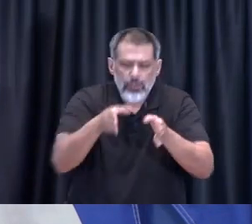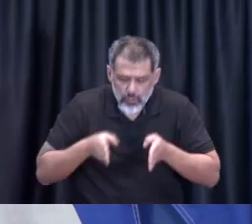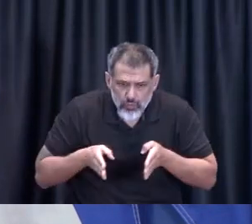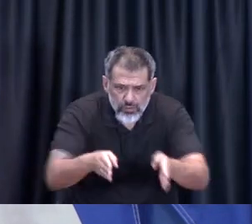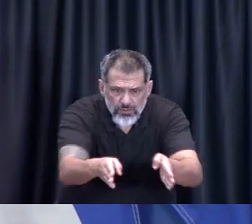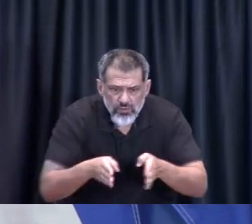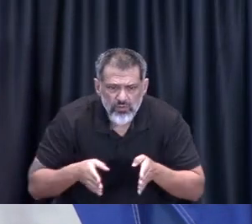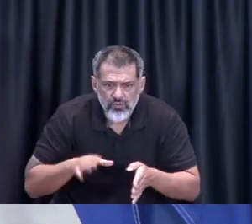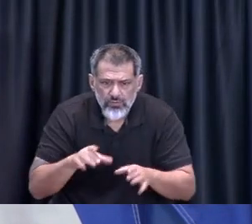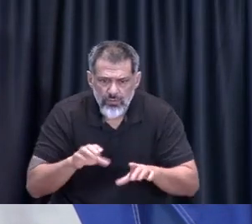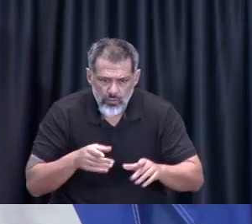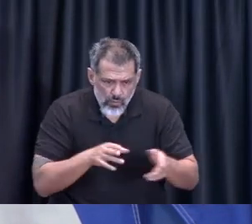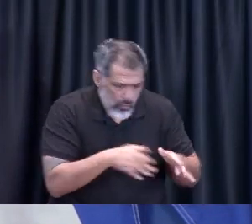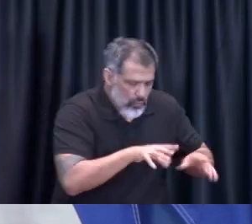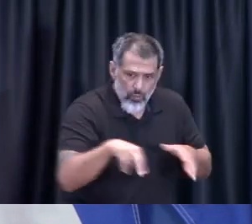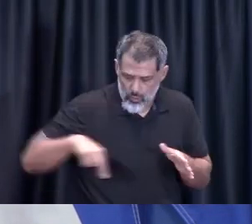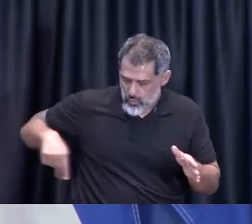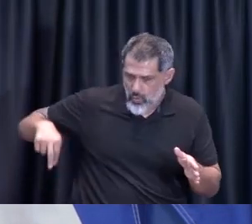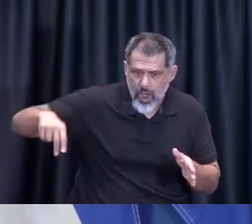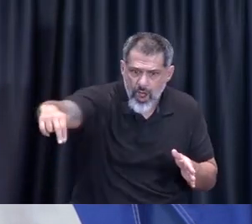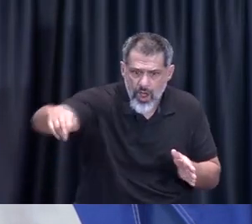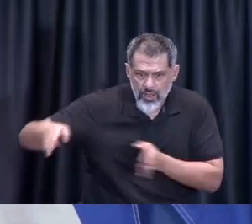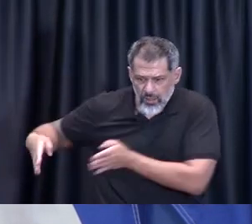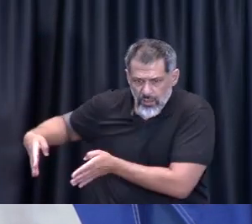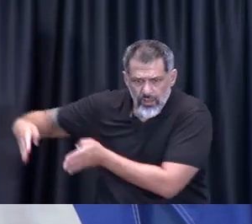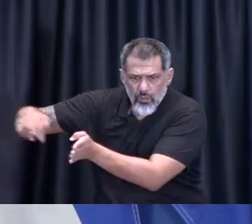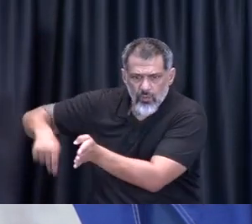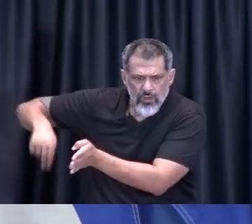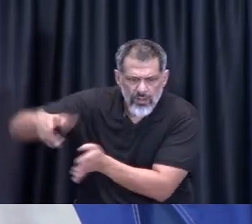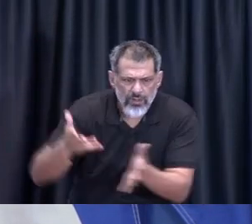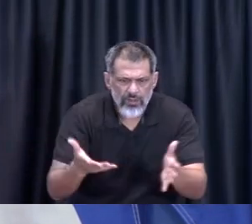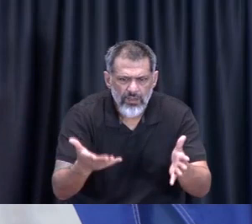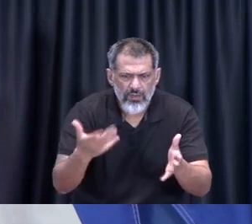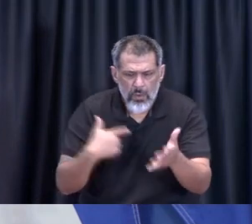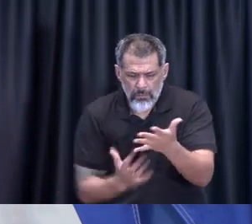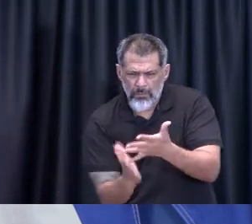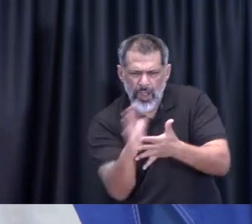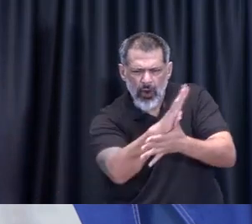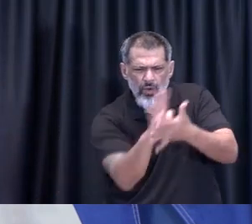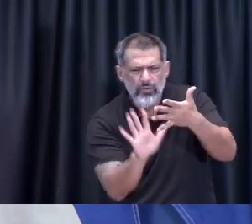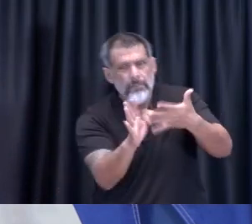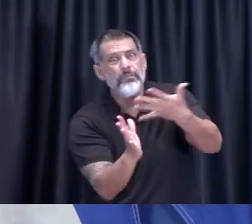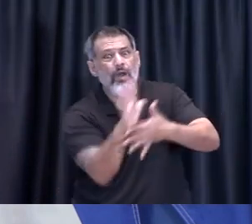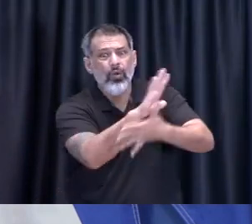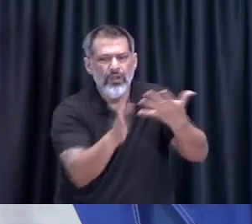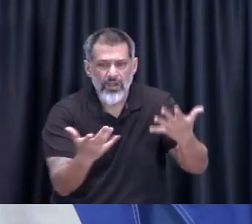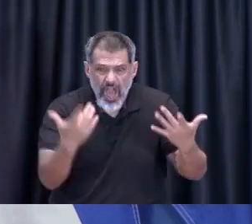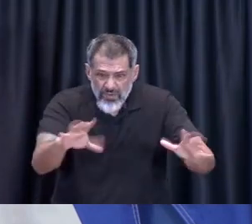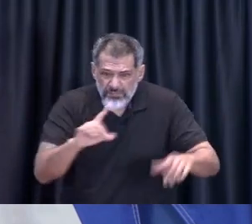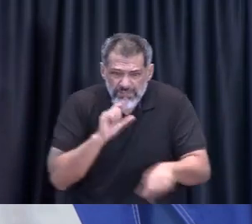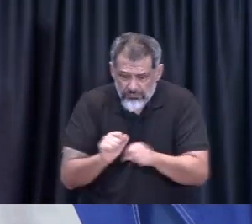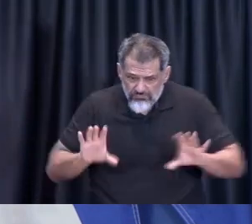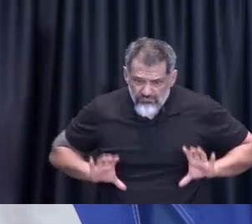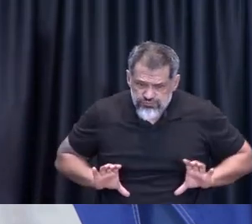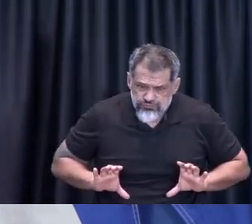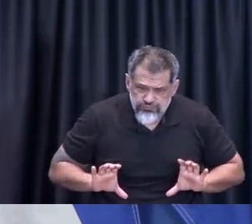lanes, including we've seen reports of city plows clearing snow from roads into bike lanes.